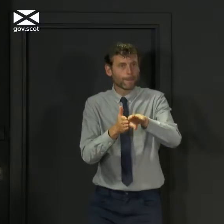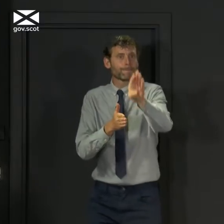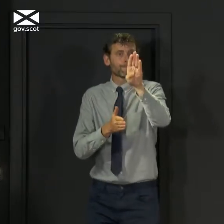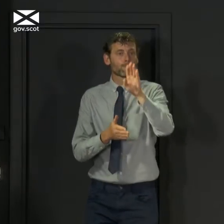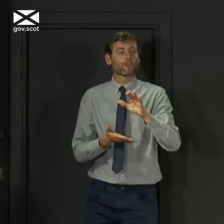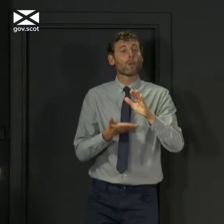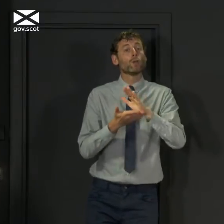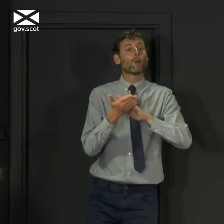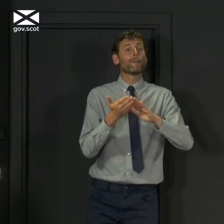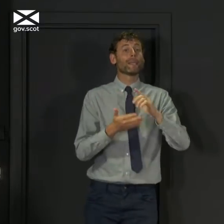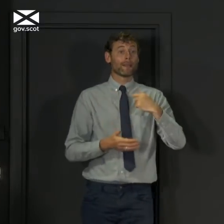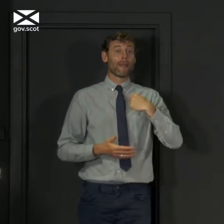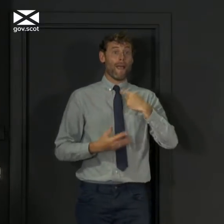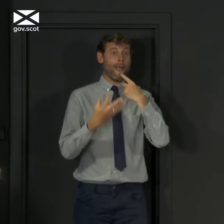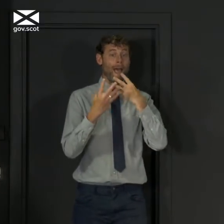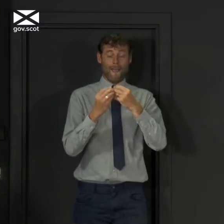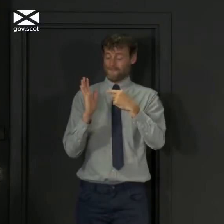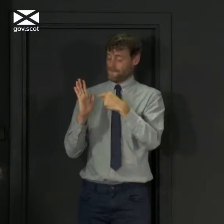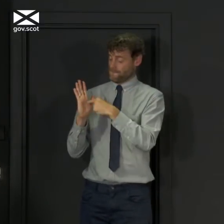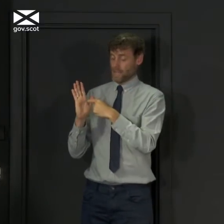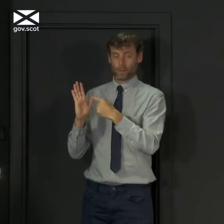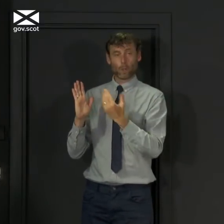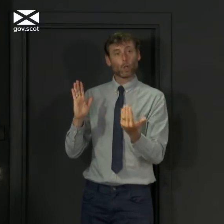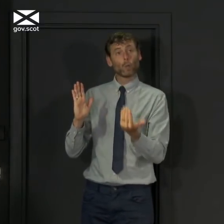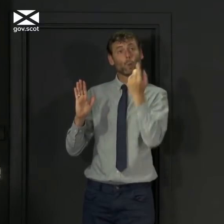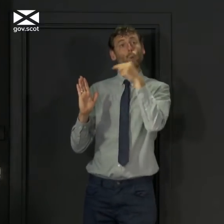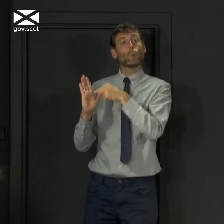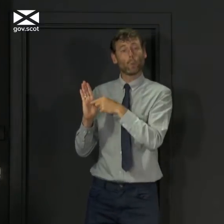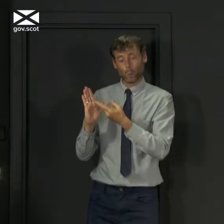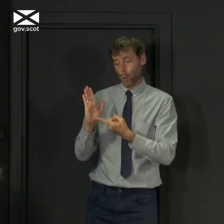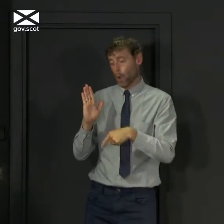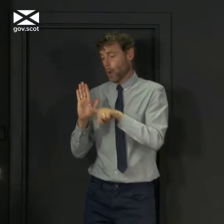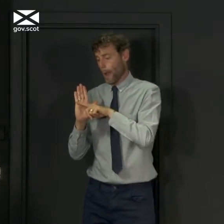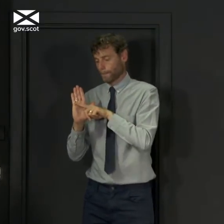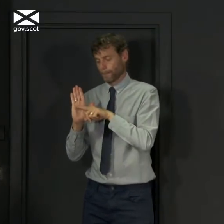any of the advice around this, we've got to do so carefully. And I think that is in the